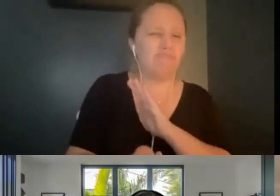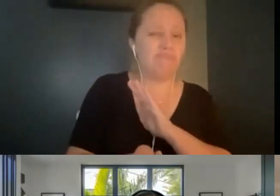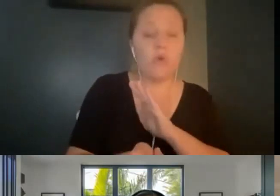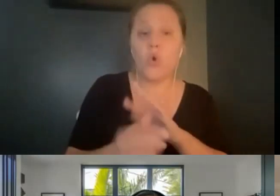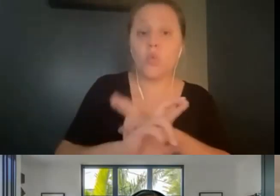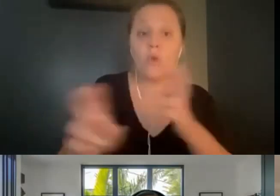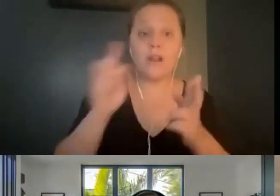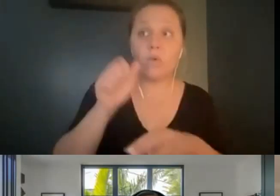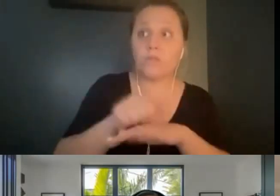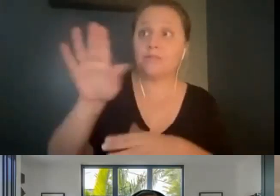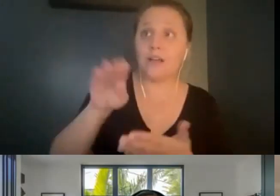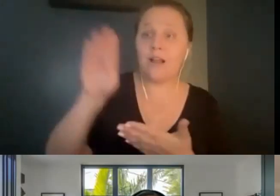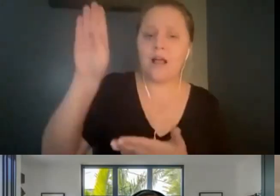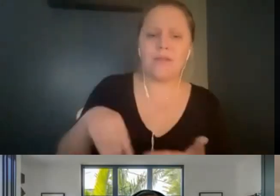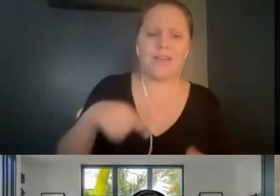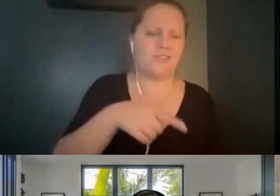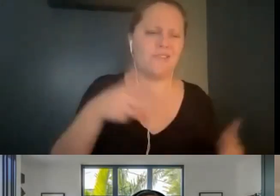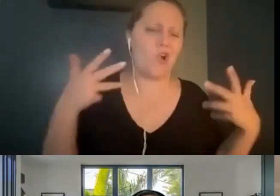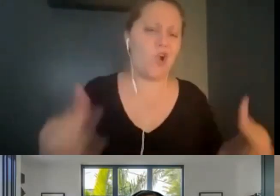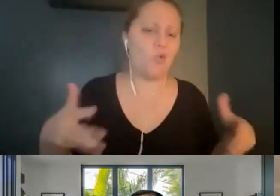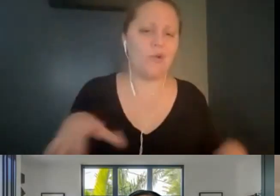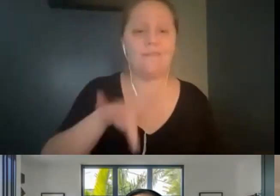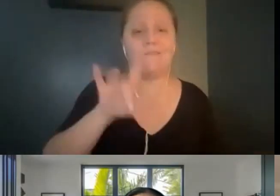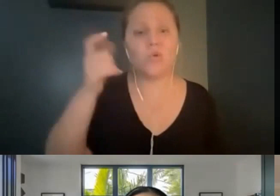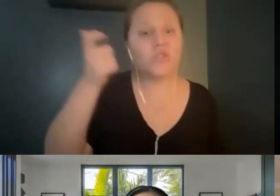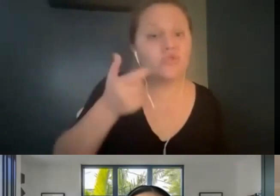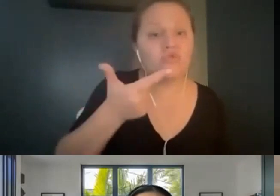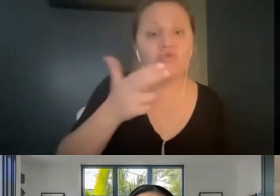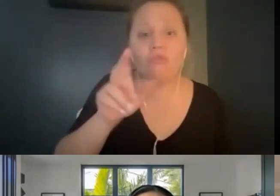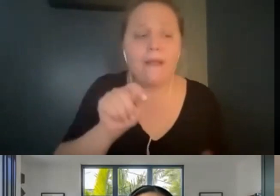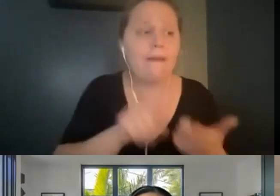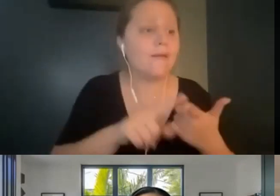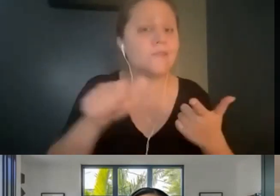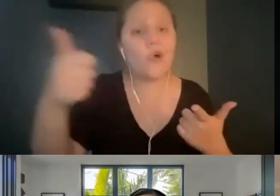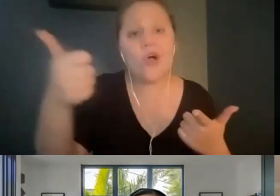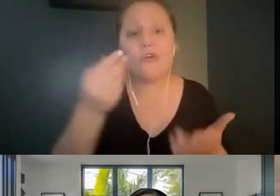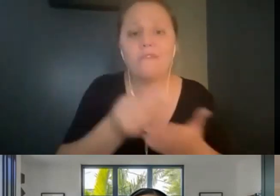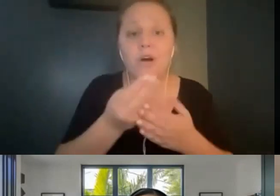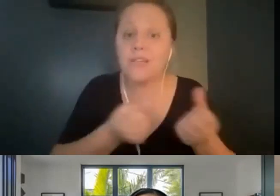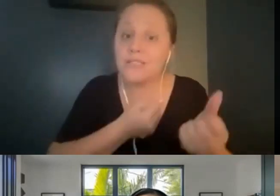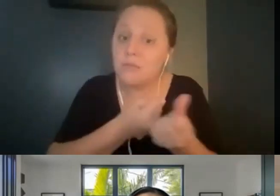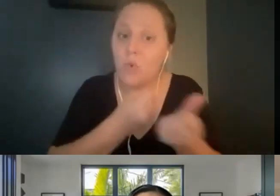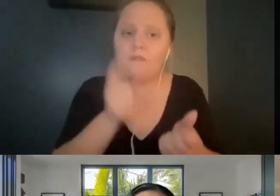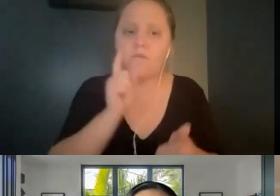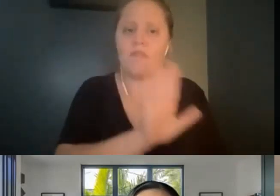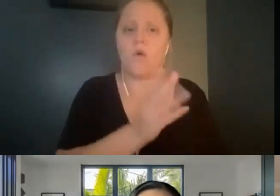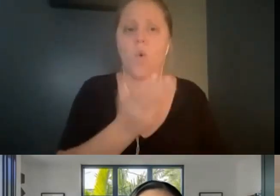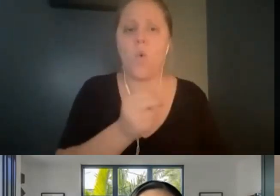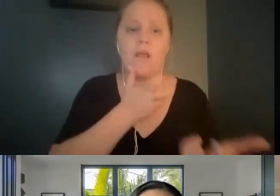stage, have already secured grants and outside funding for their accommodations.